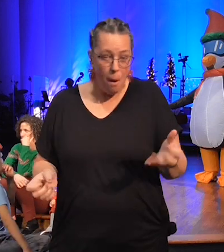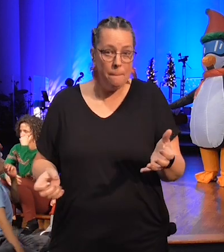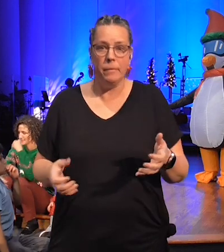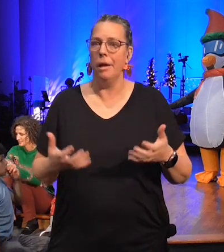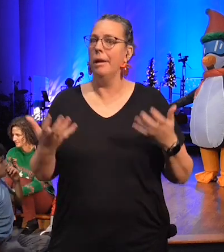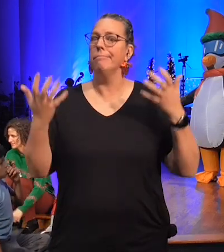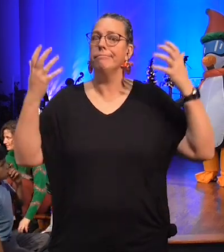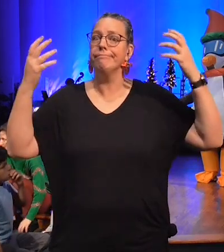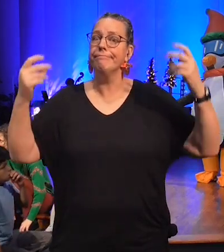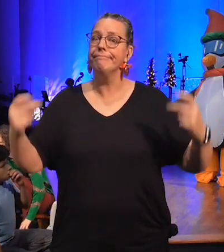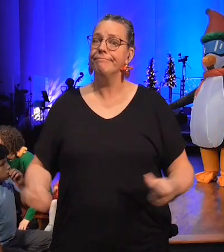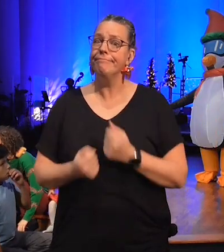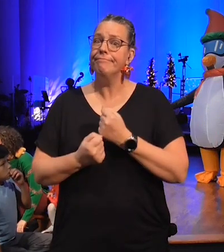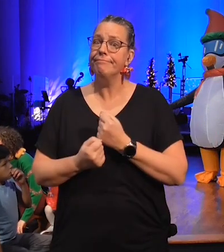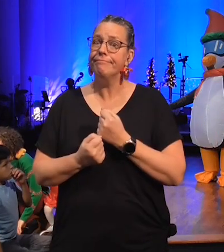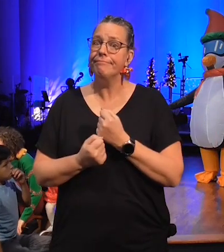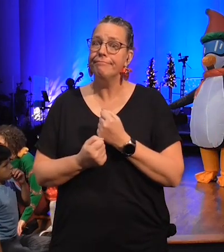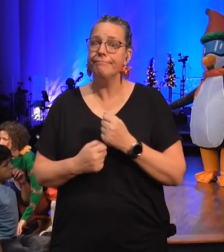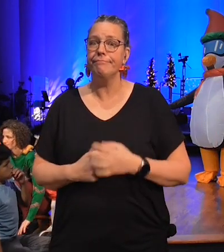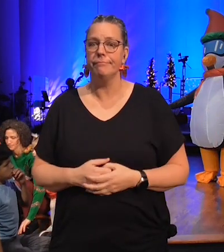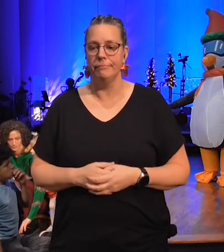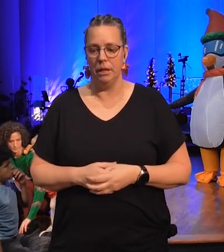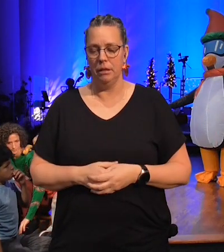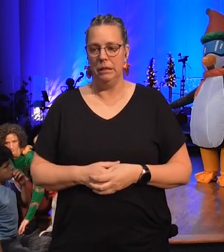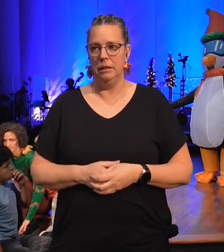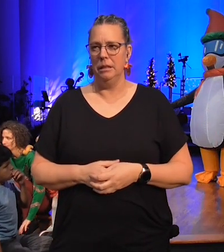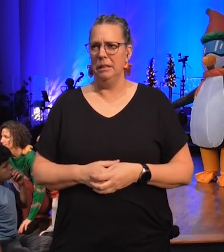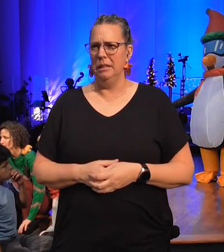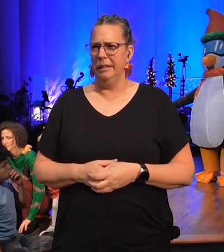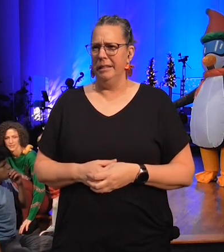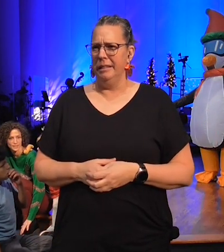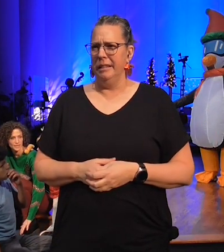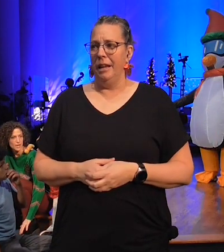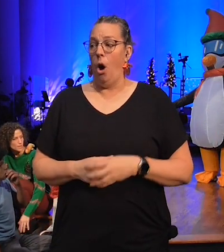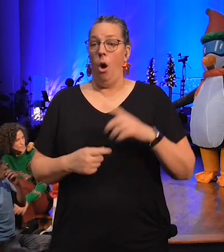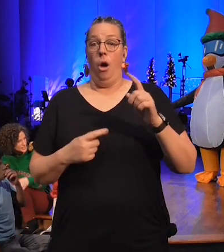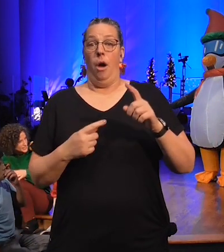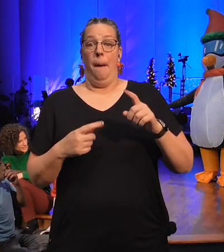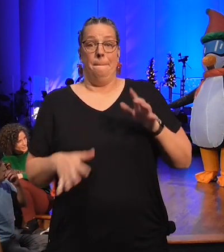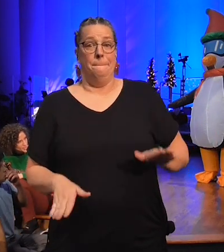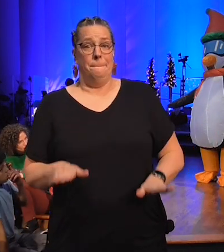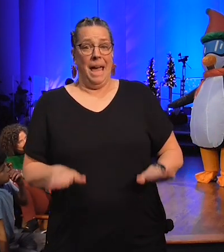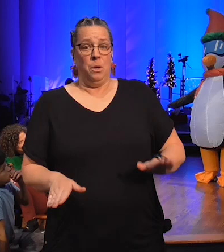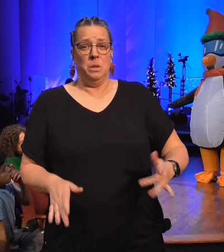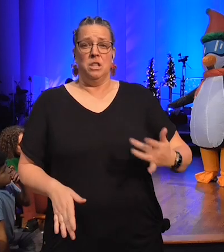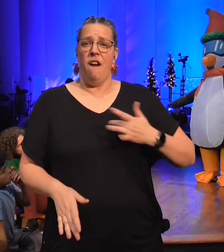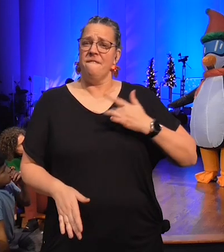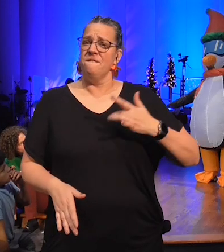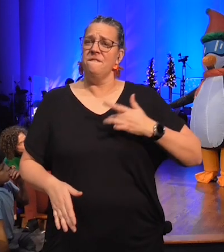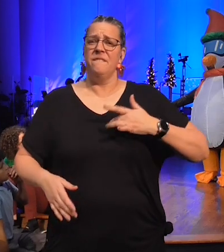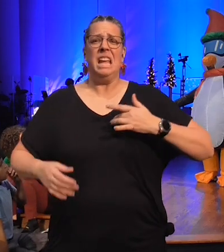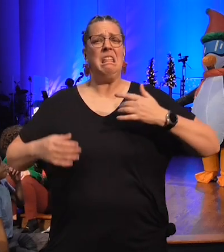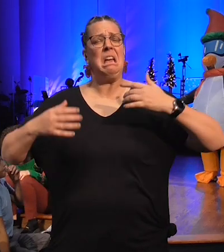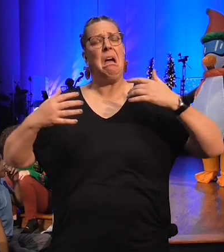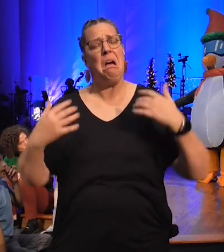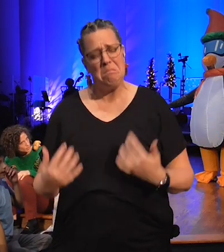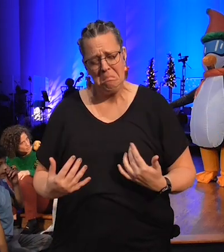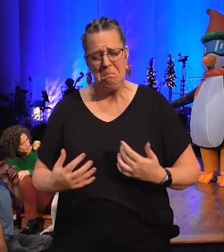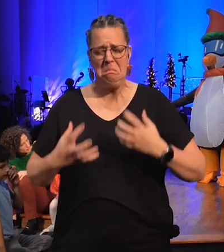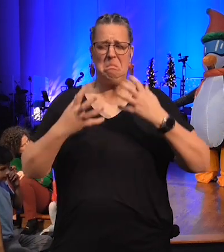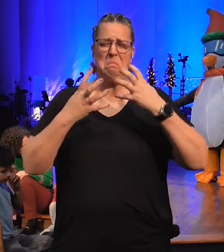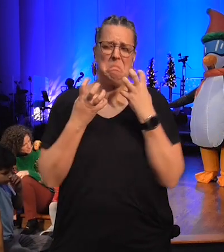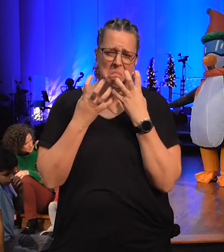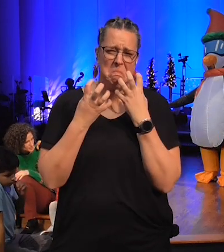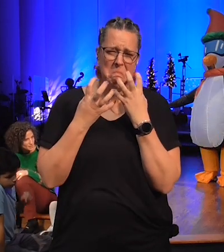bowling balls bounced right off them what a penguin struggle just when the Penguins were